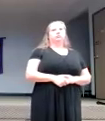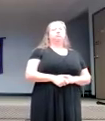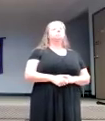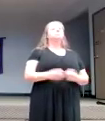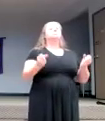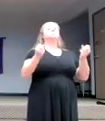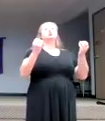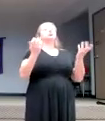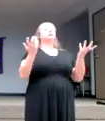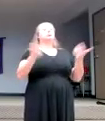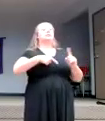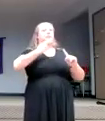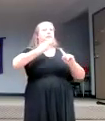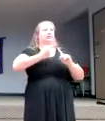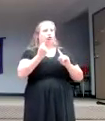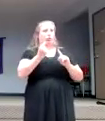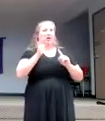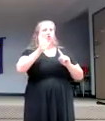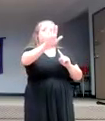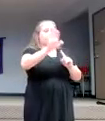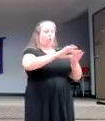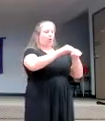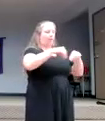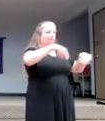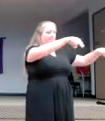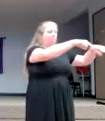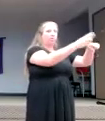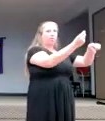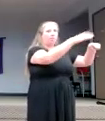So what specifically are we going to do on your lot to connect you into the gravity system